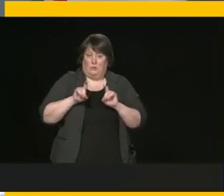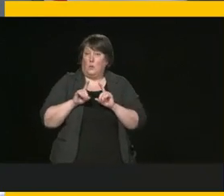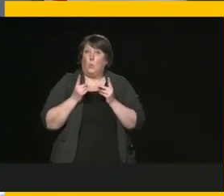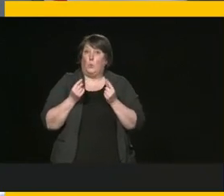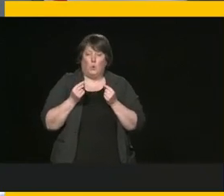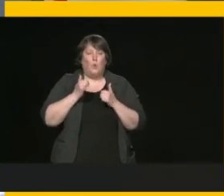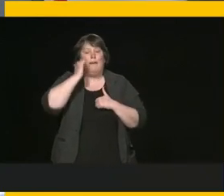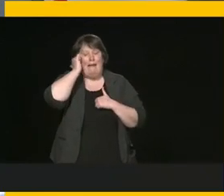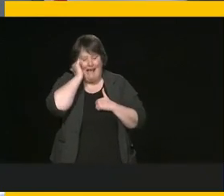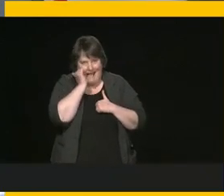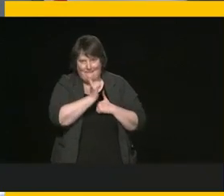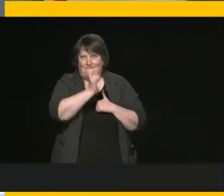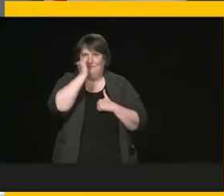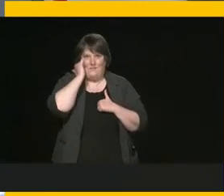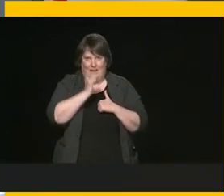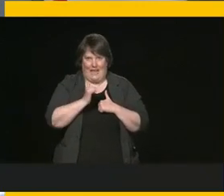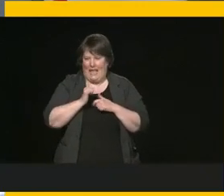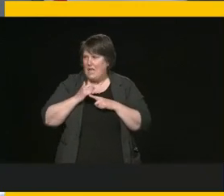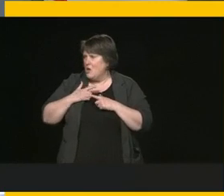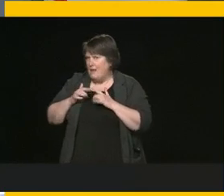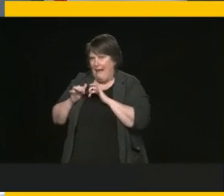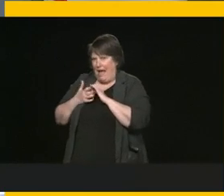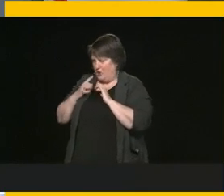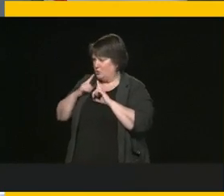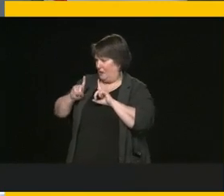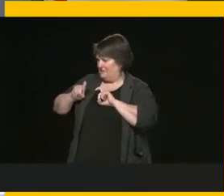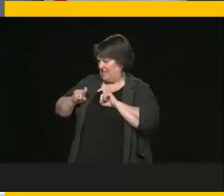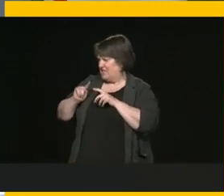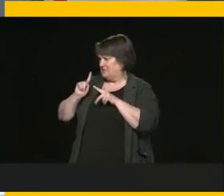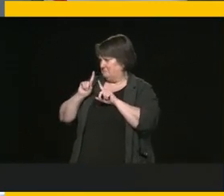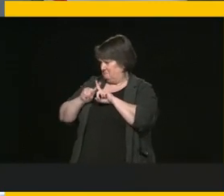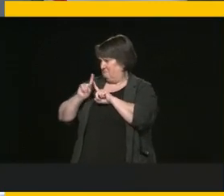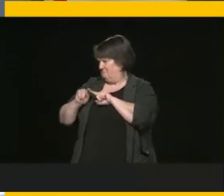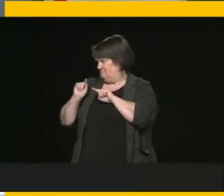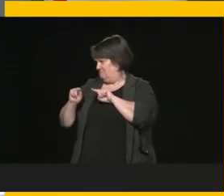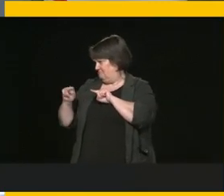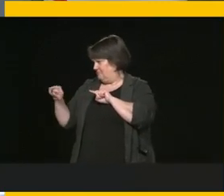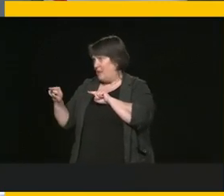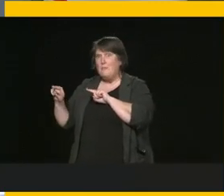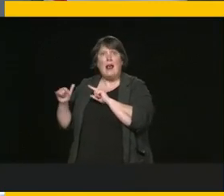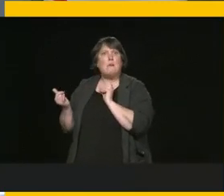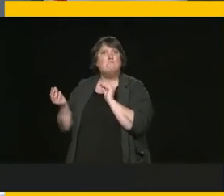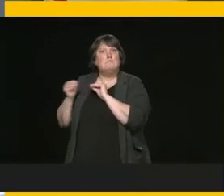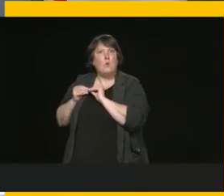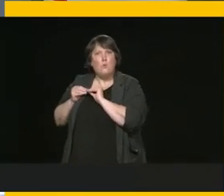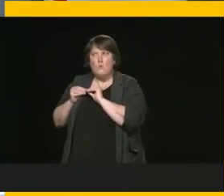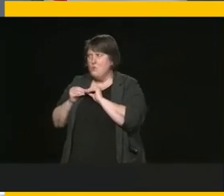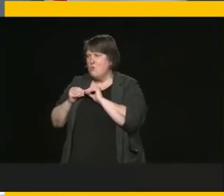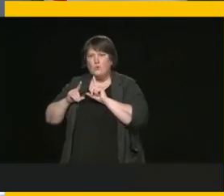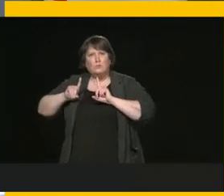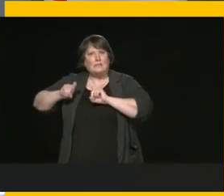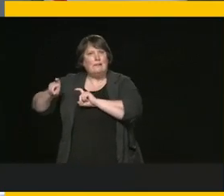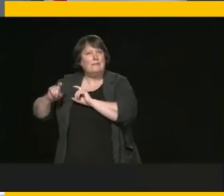ONE IS EVERY SINGLE DAY LOOKING AT EVERY AVENUE TO INCREASE OUR